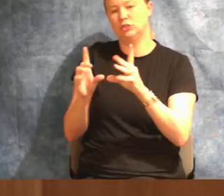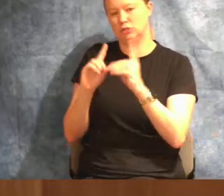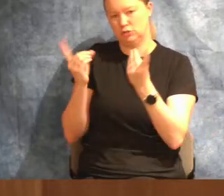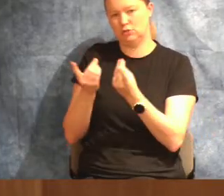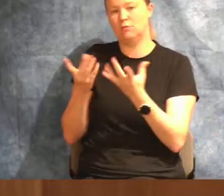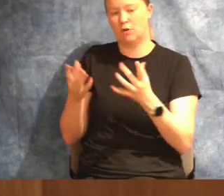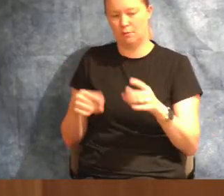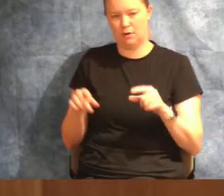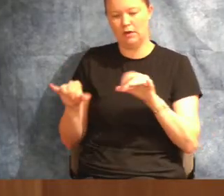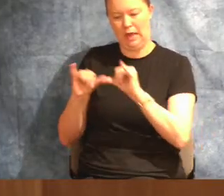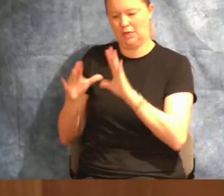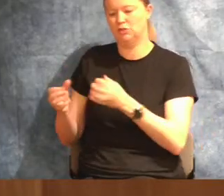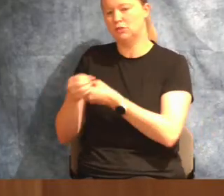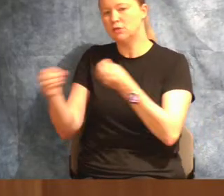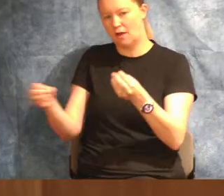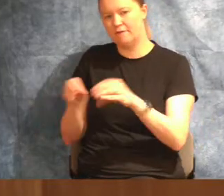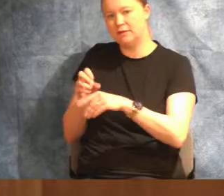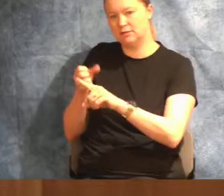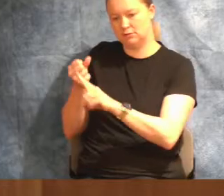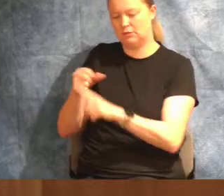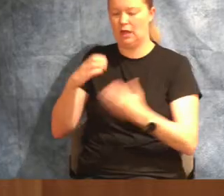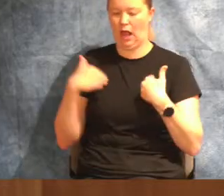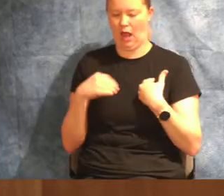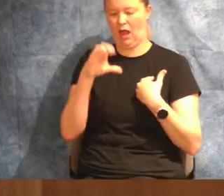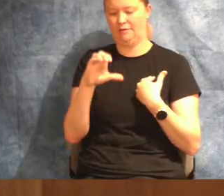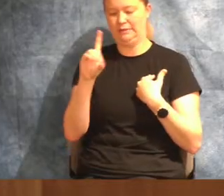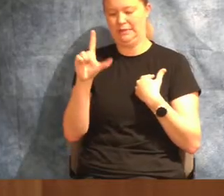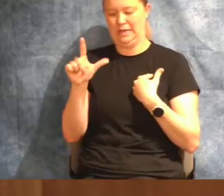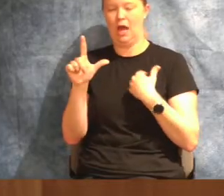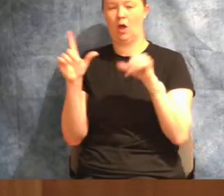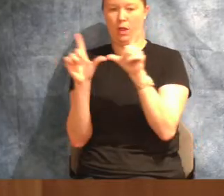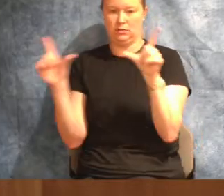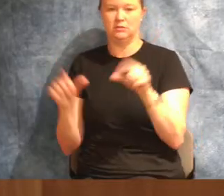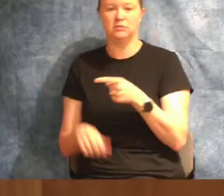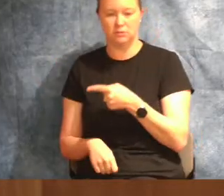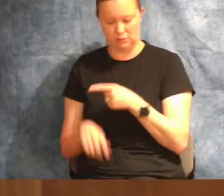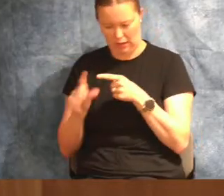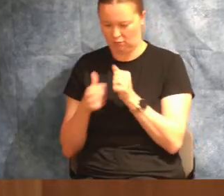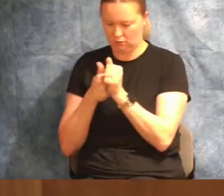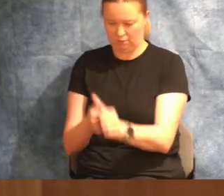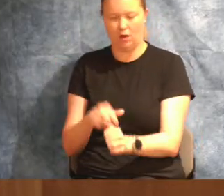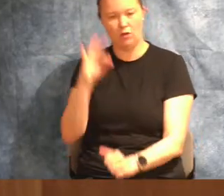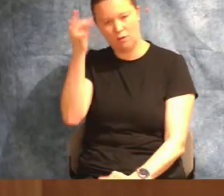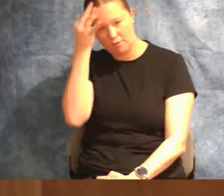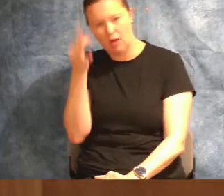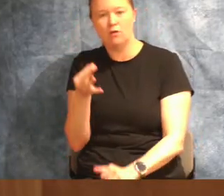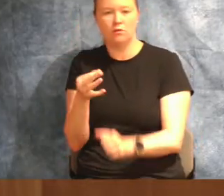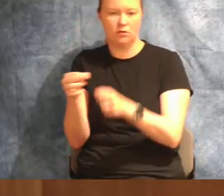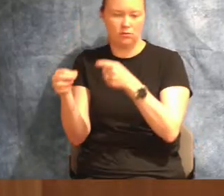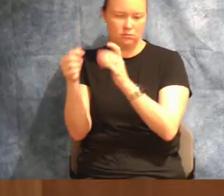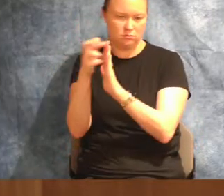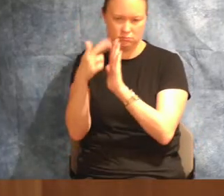or Engineers office. they have the CDL licenses and they have to abide by federal regulations to